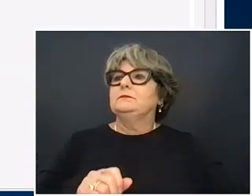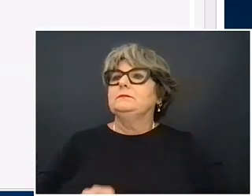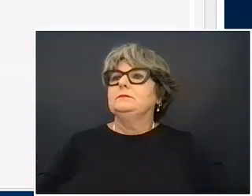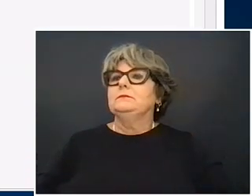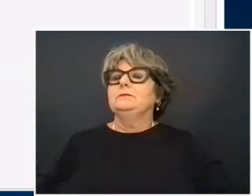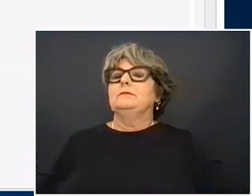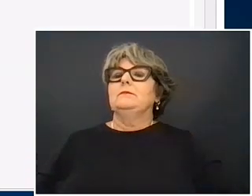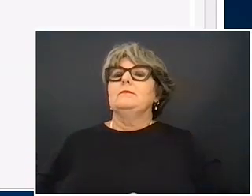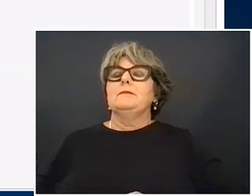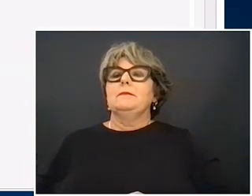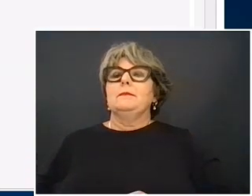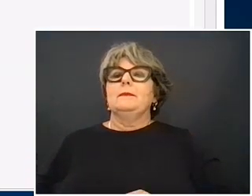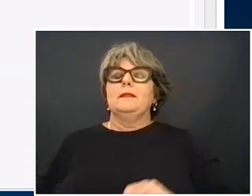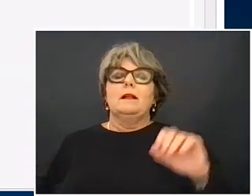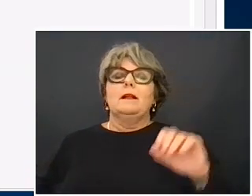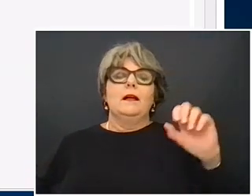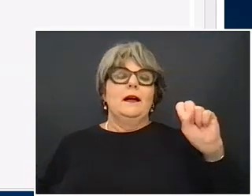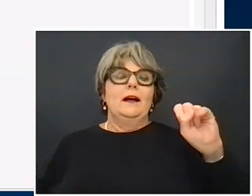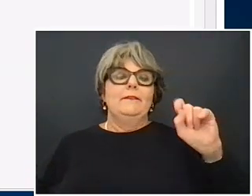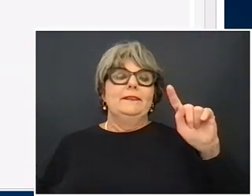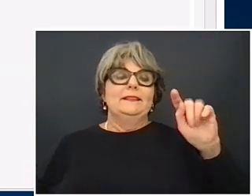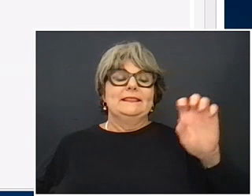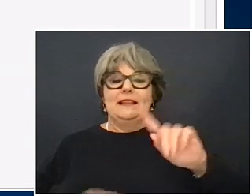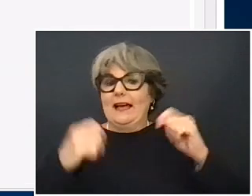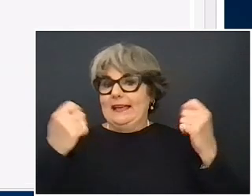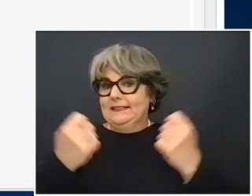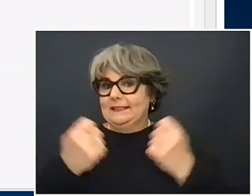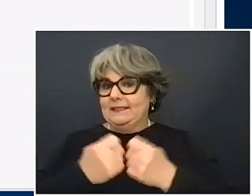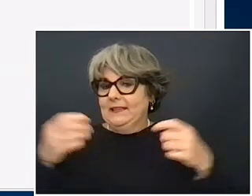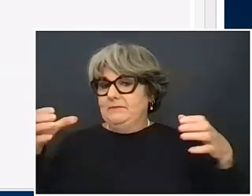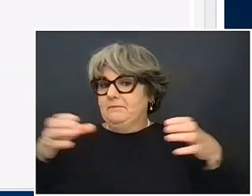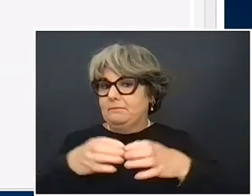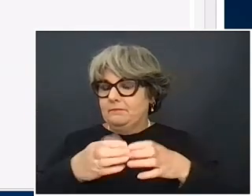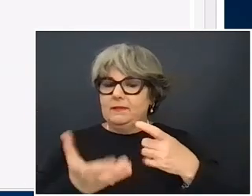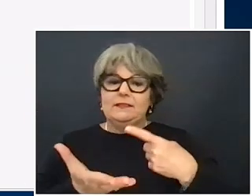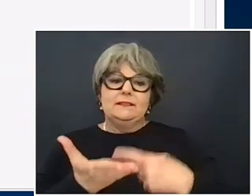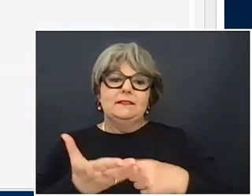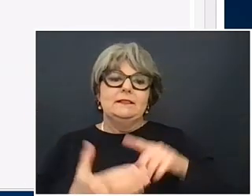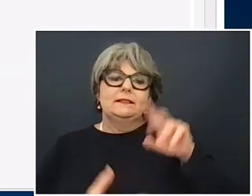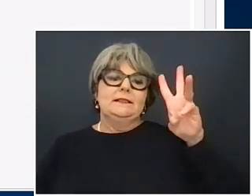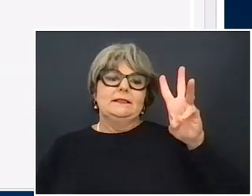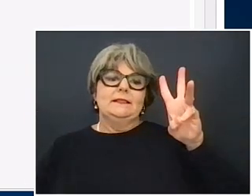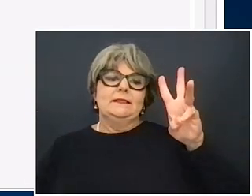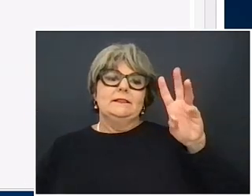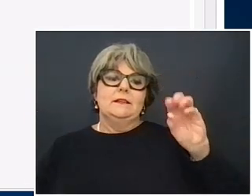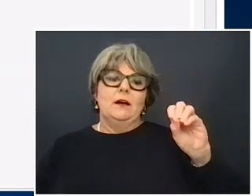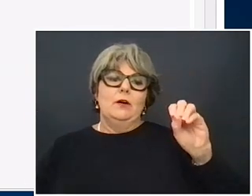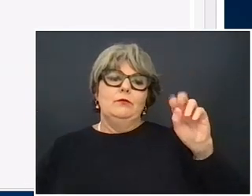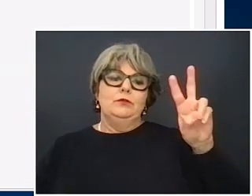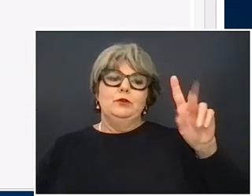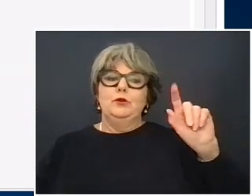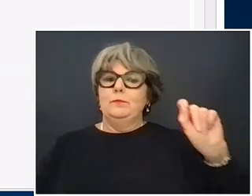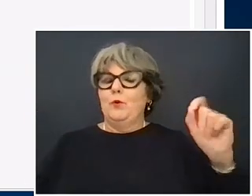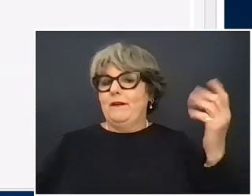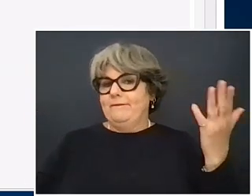site teams in general, which is covered under 602.15, no one could argue about our